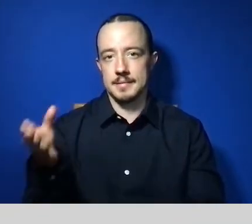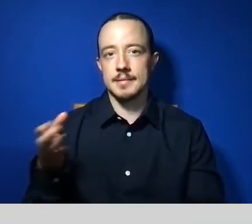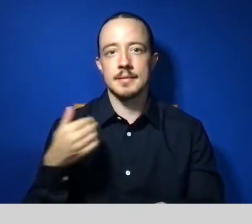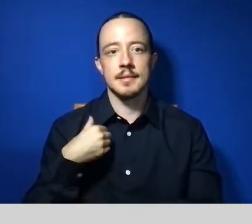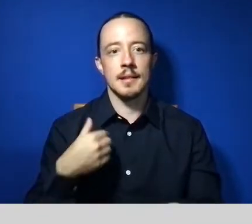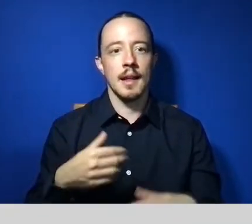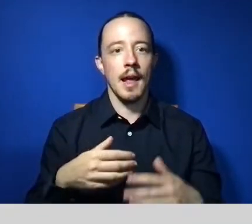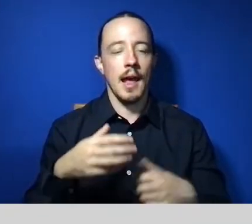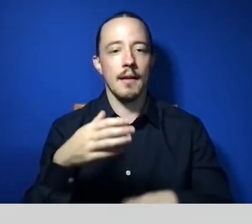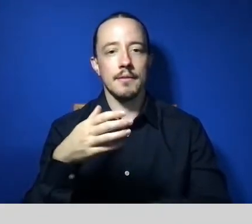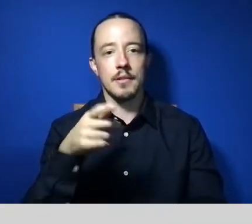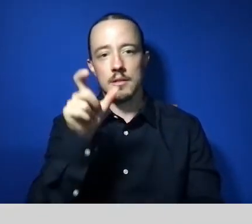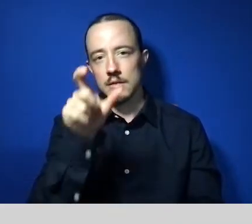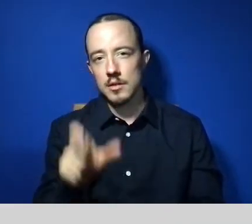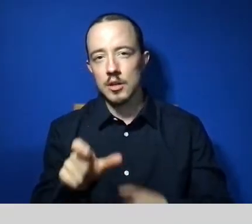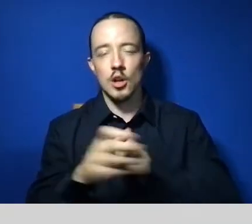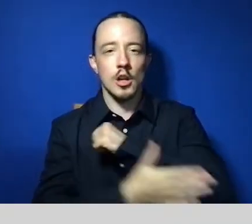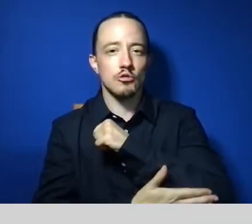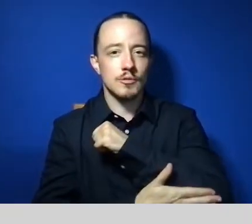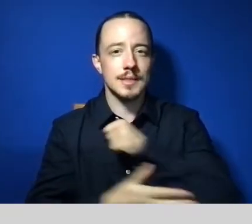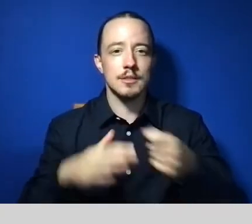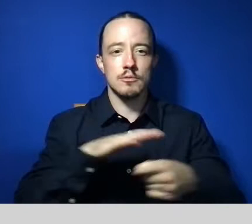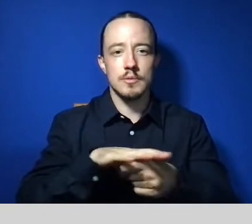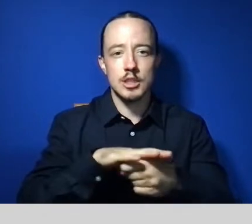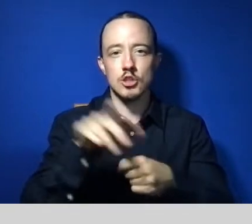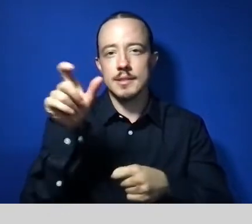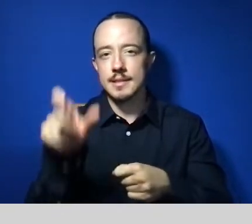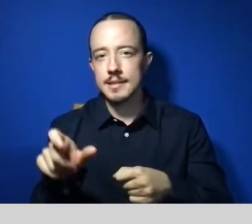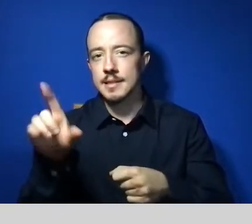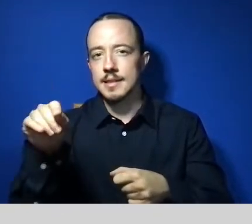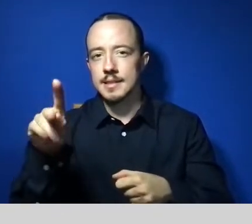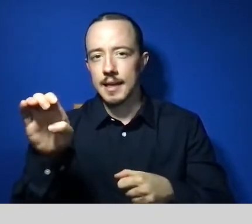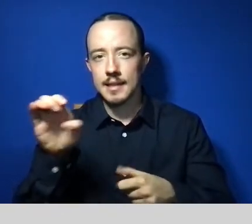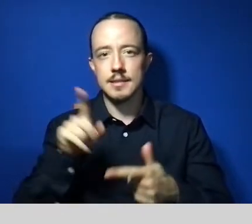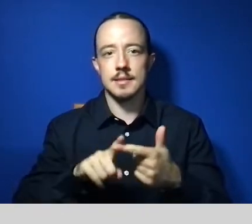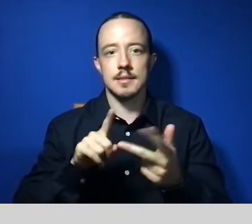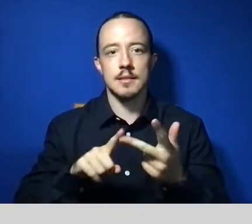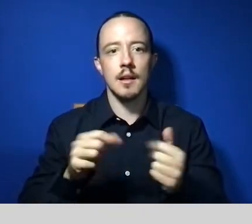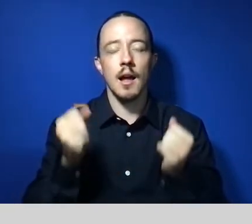I have a column for country region. I have a date, I have the cases and deaths here,